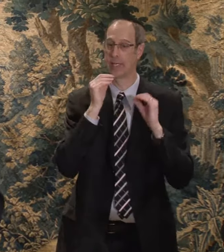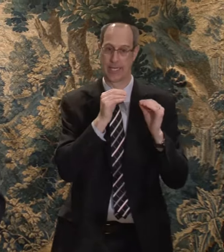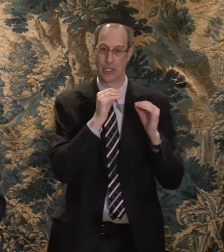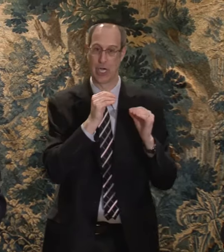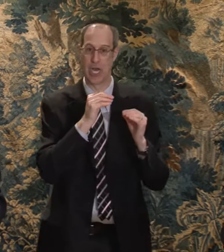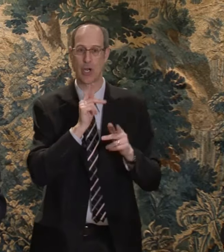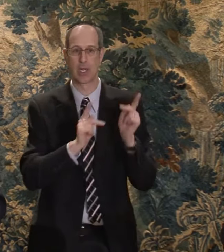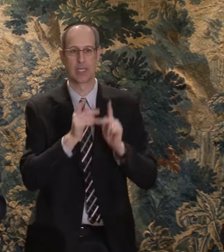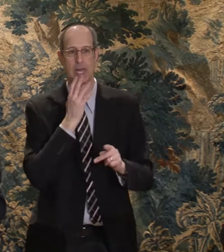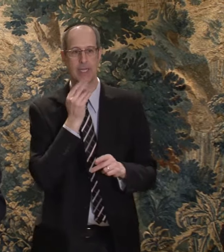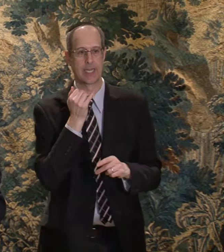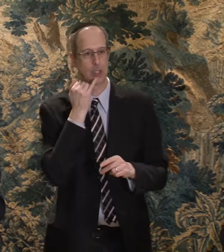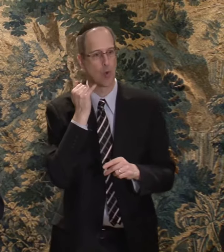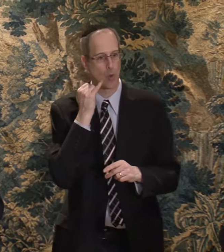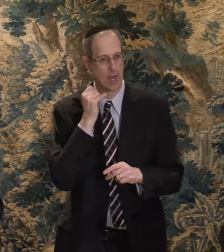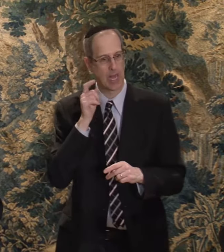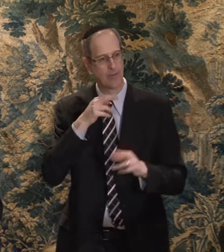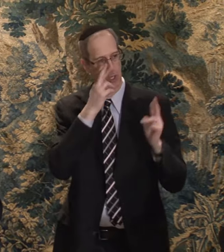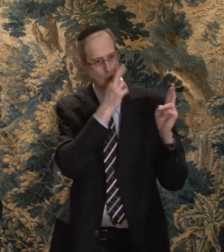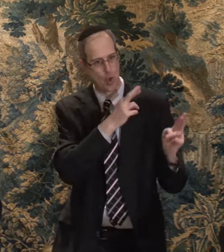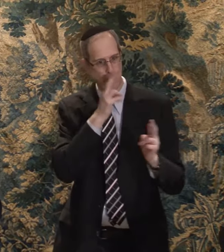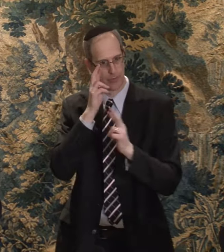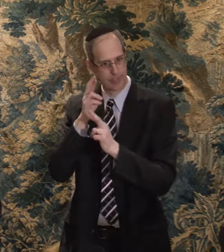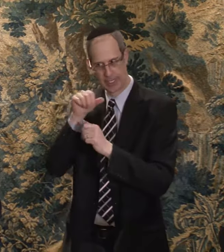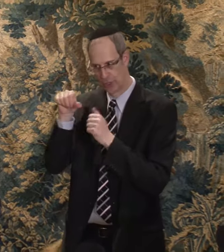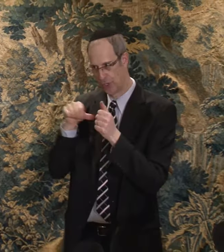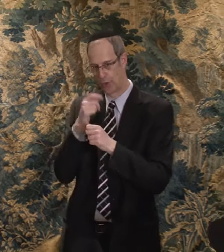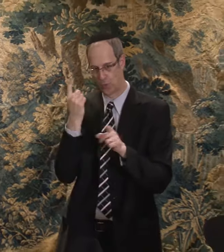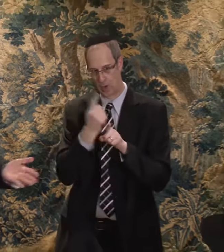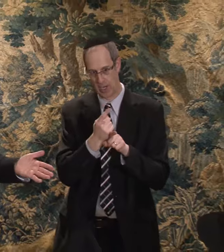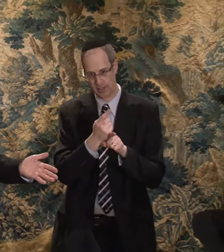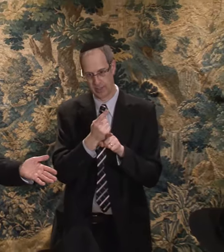soil that we have to give covered to each other right why did he make them